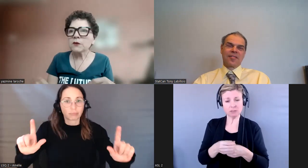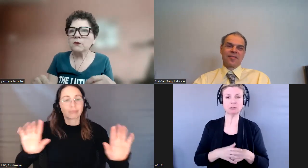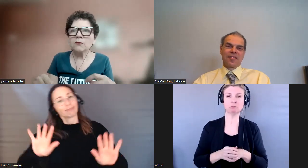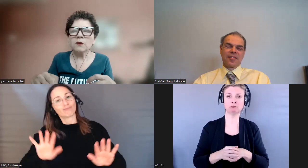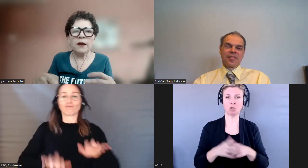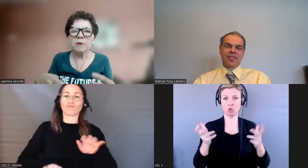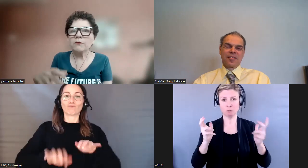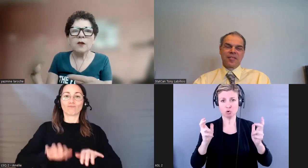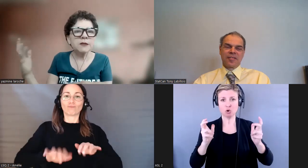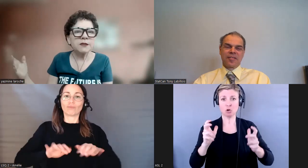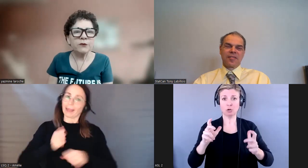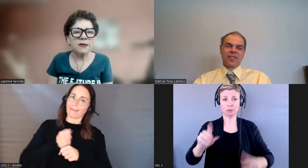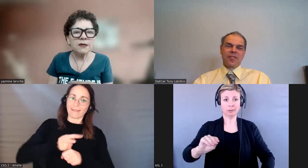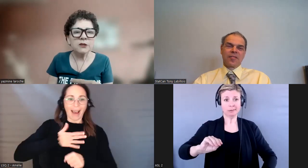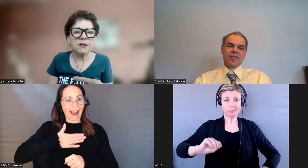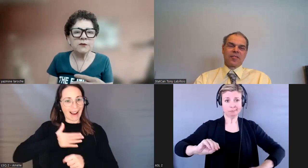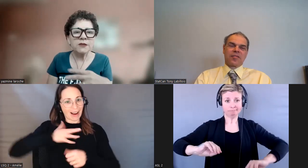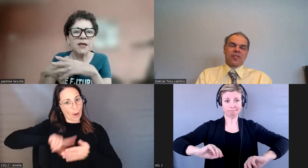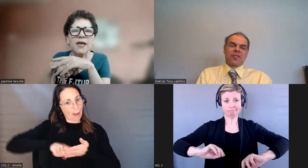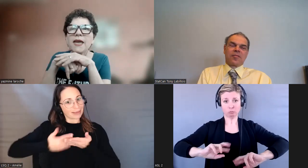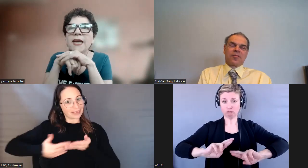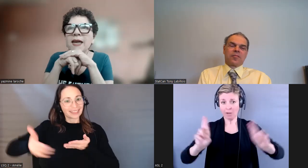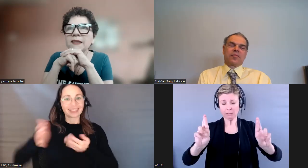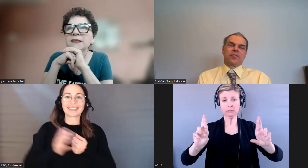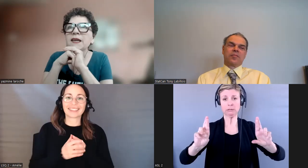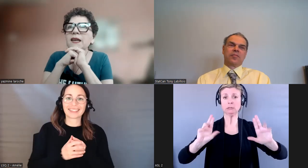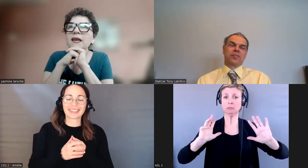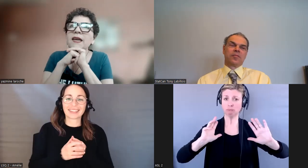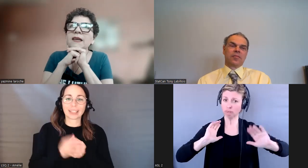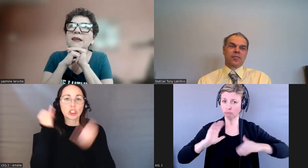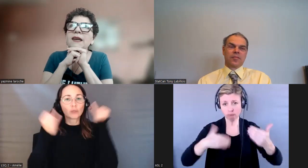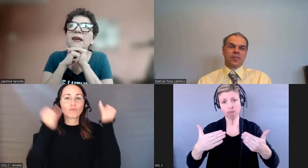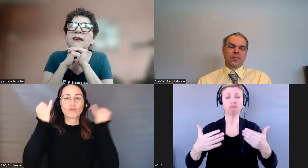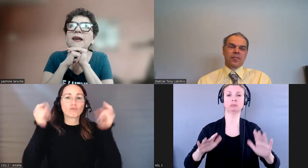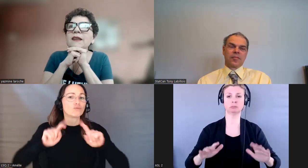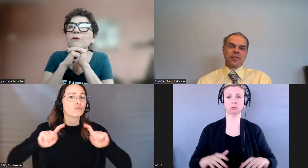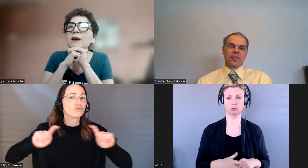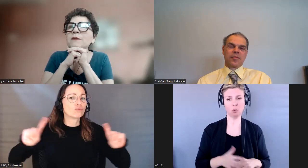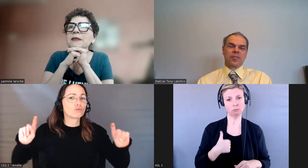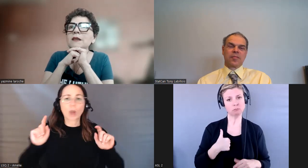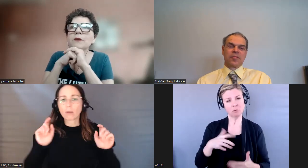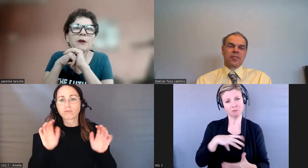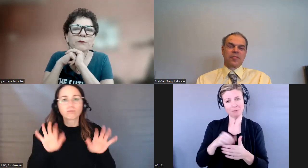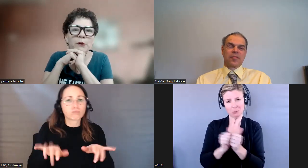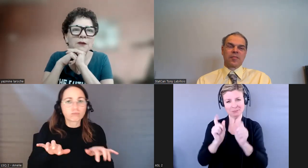so I'm involved in different initiatives and and and and I find myself like by four o'clock